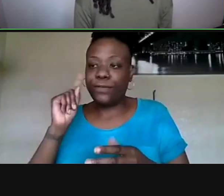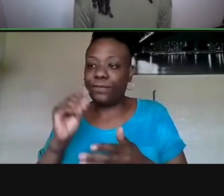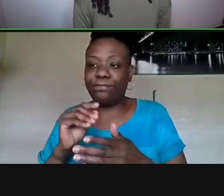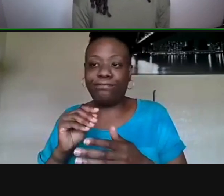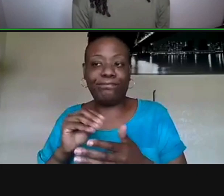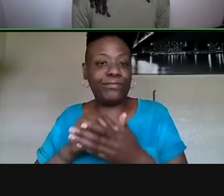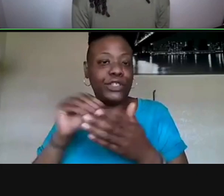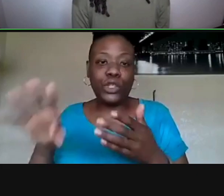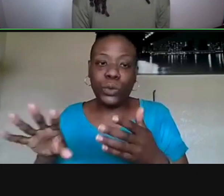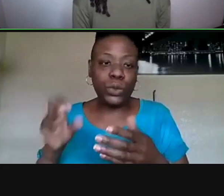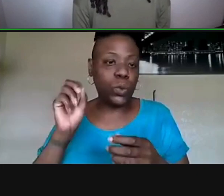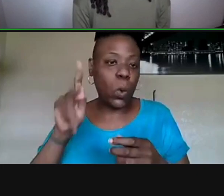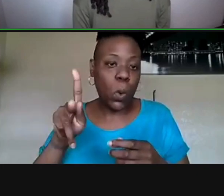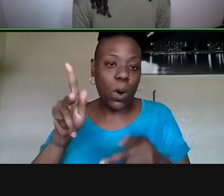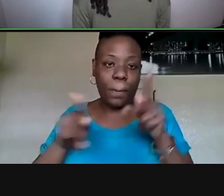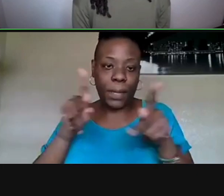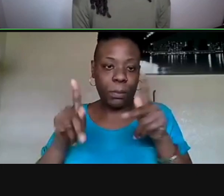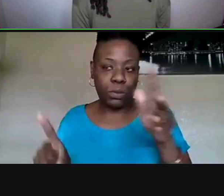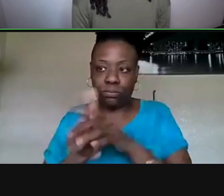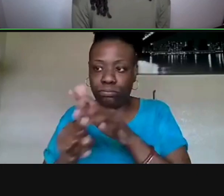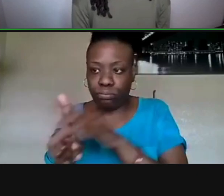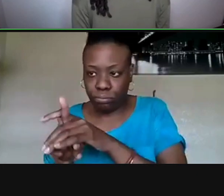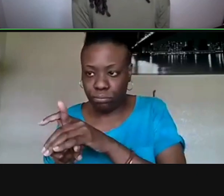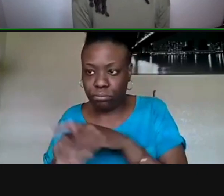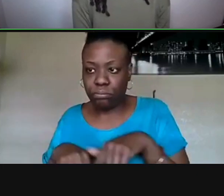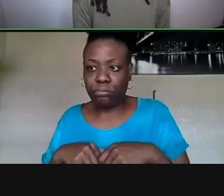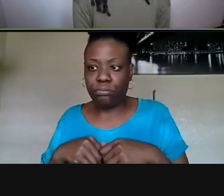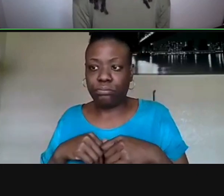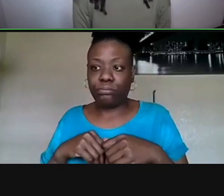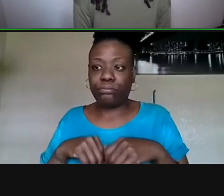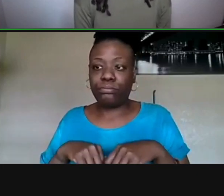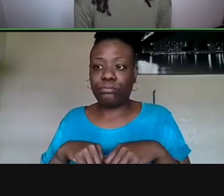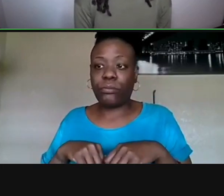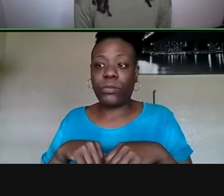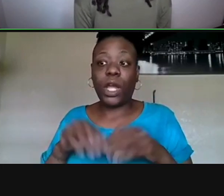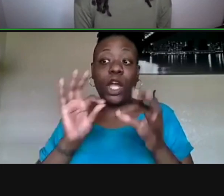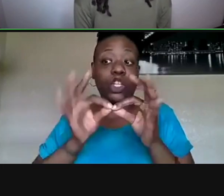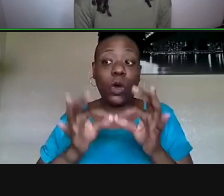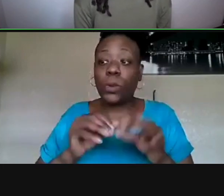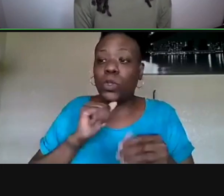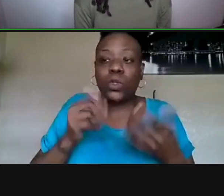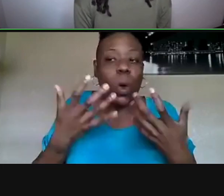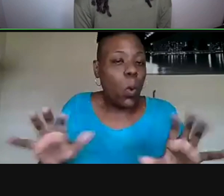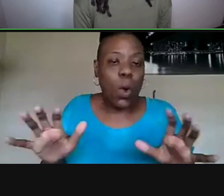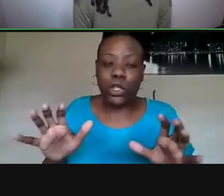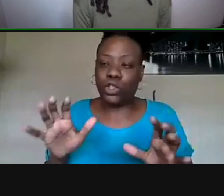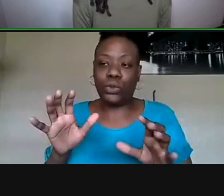But, often, no deaf students or deaf people show up.